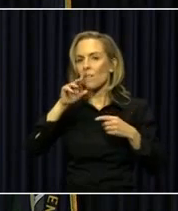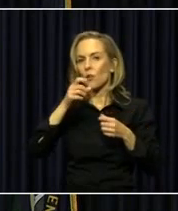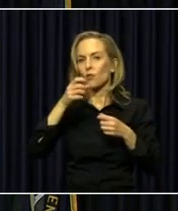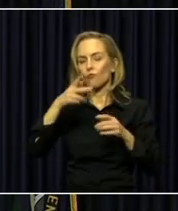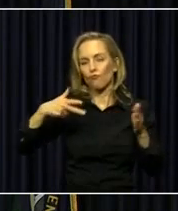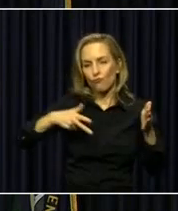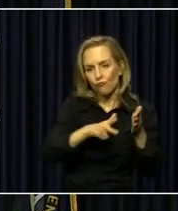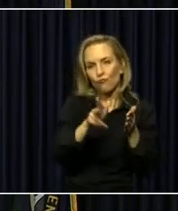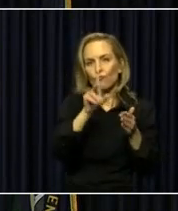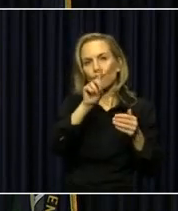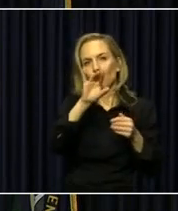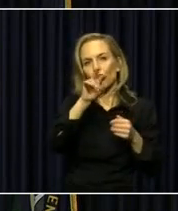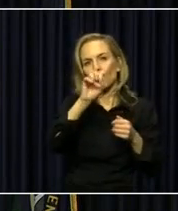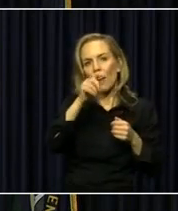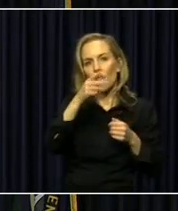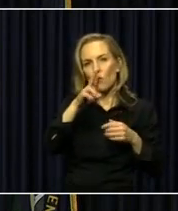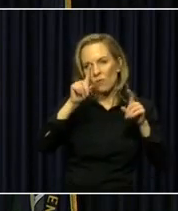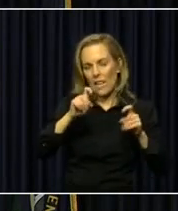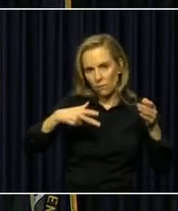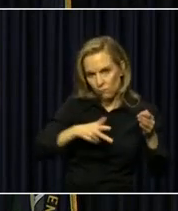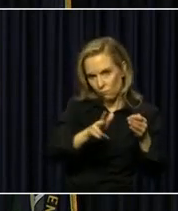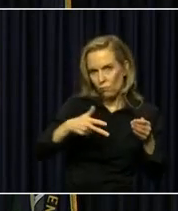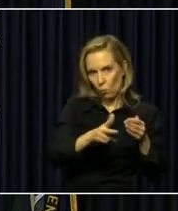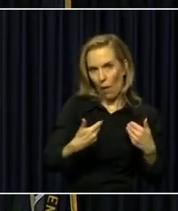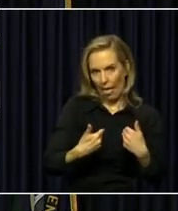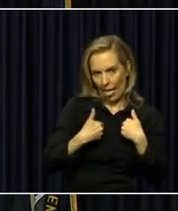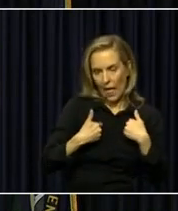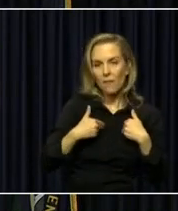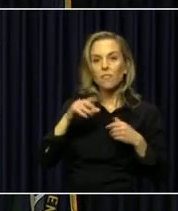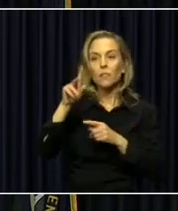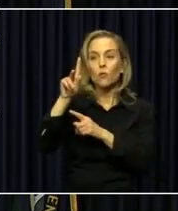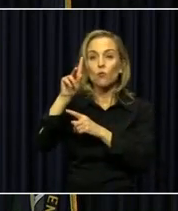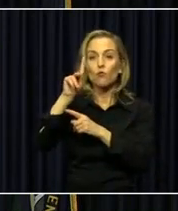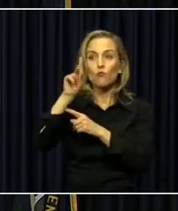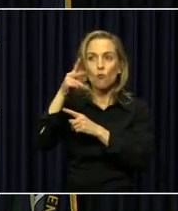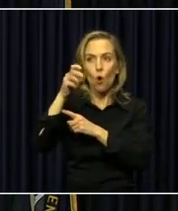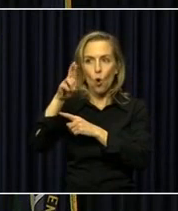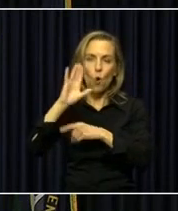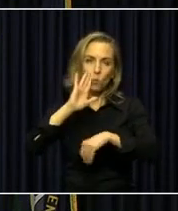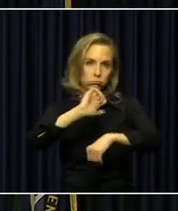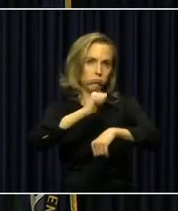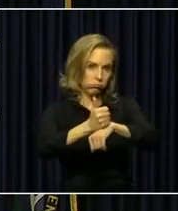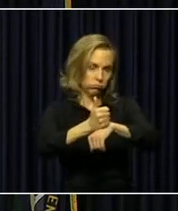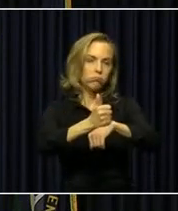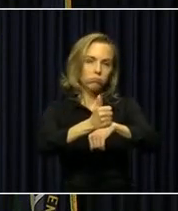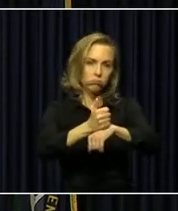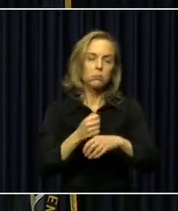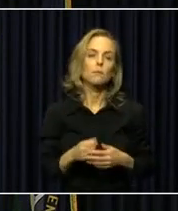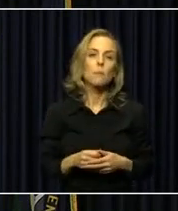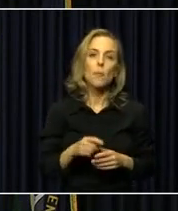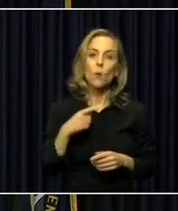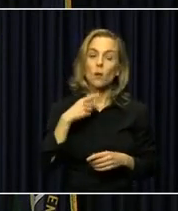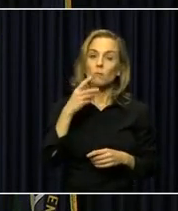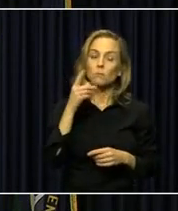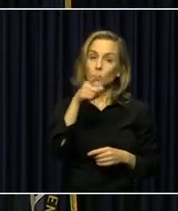THOSE LOCATIONS. TESTING AND OUR TESTING CAPACITY IS GOING TO BE INCREDIBLY IMPORTANT AS WE MOVE FORWARD.